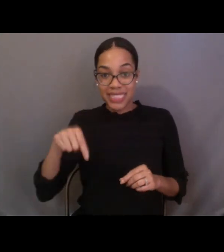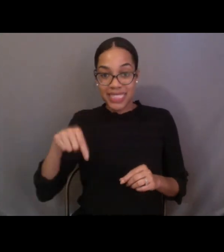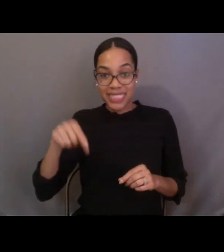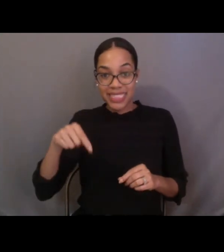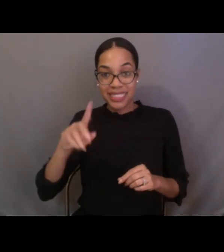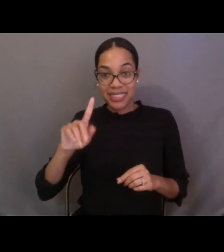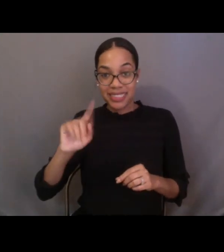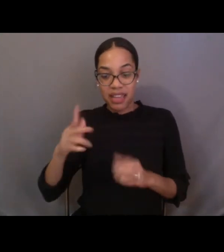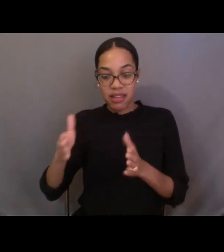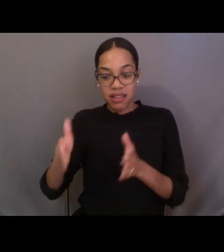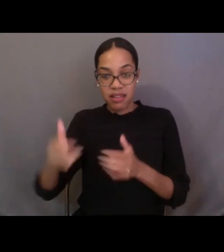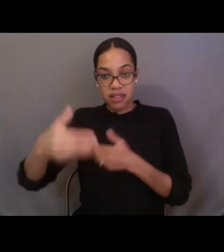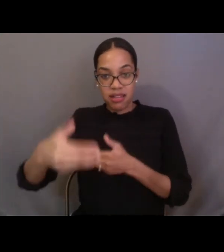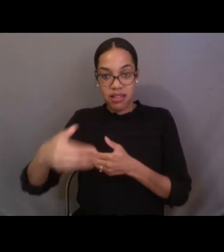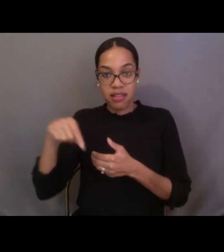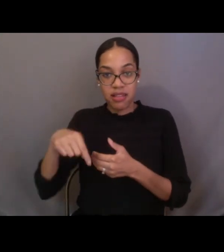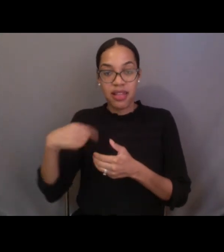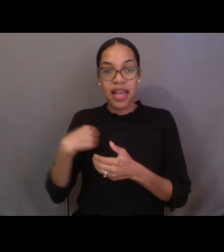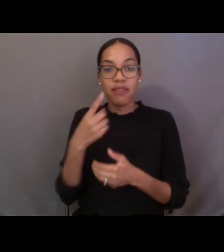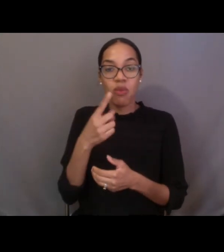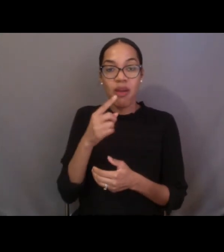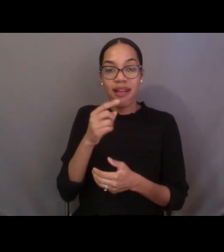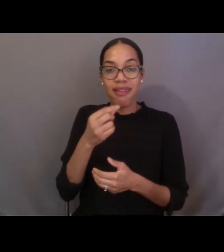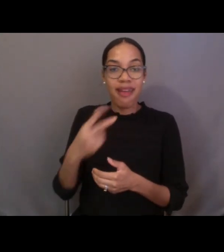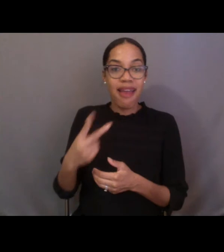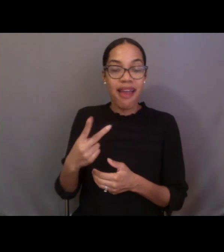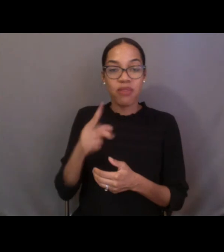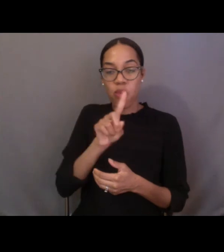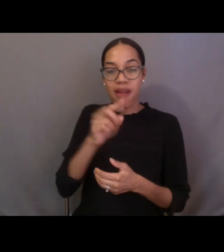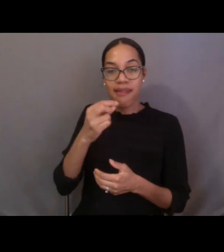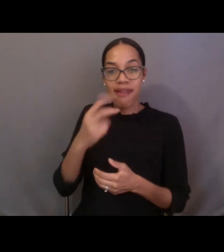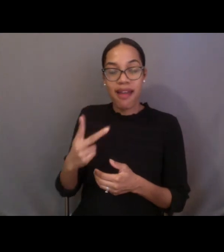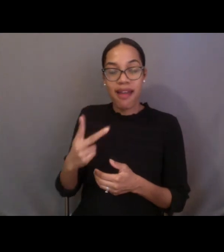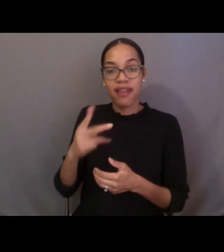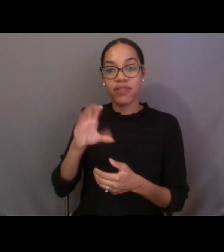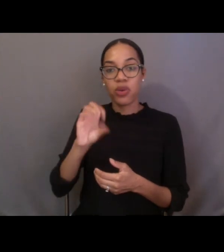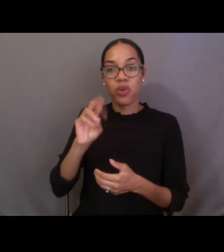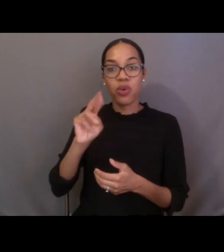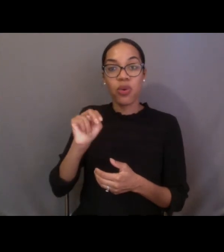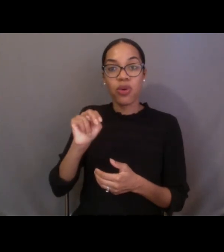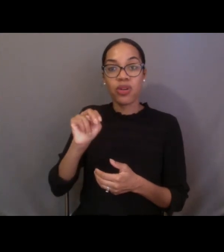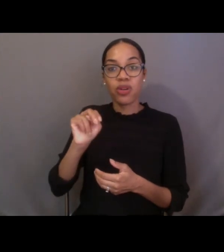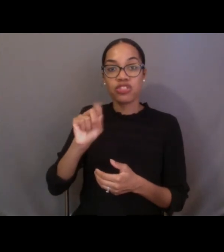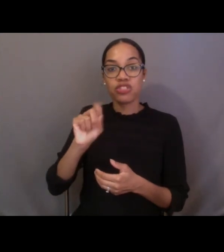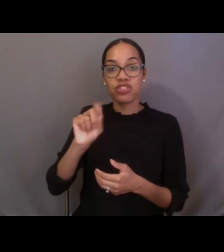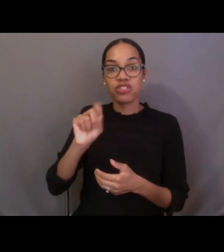1 1/2 spoons of cornstarch in this water. And that really, it's just this white powder.